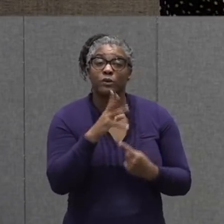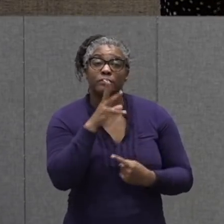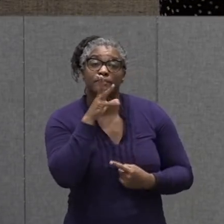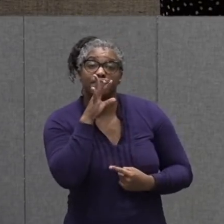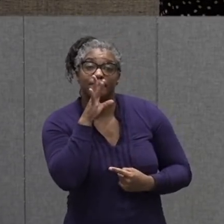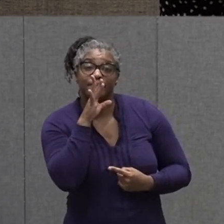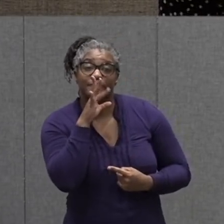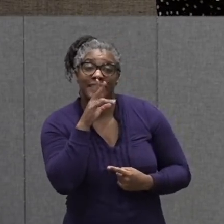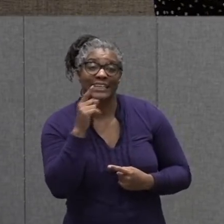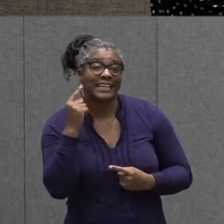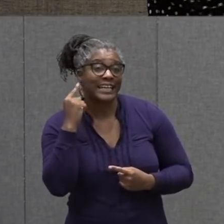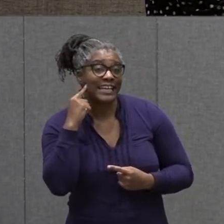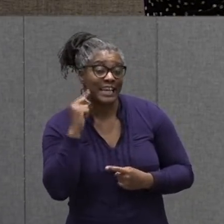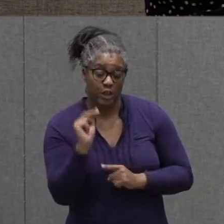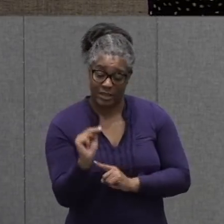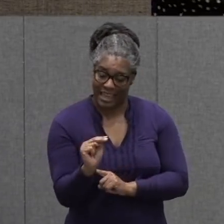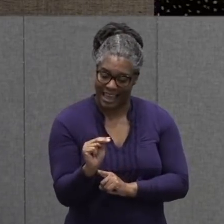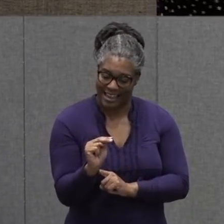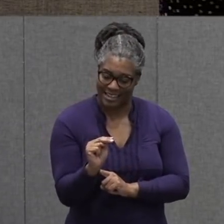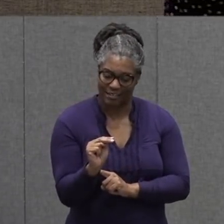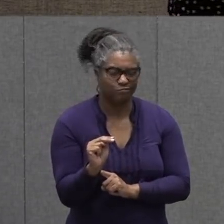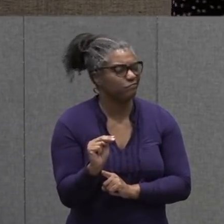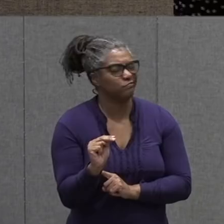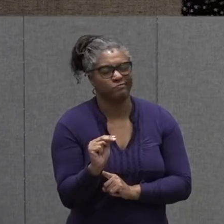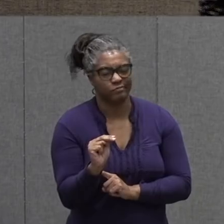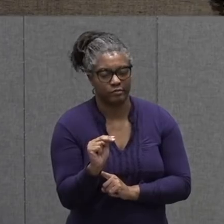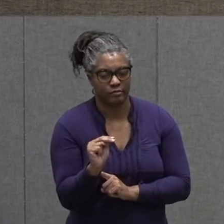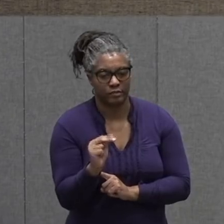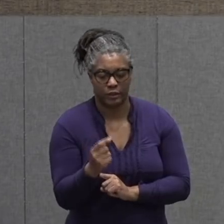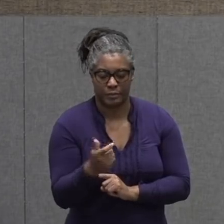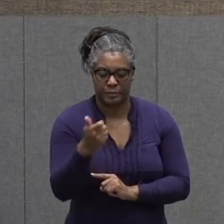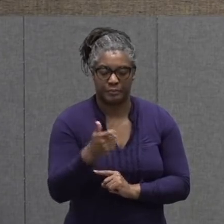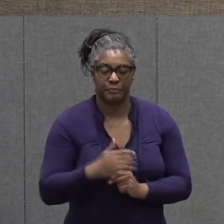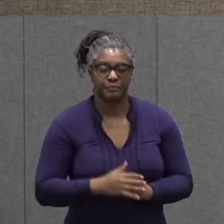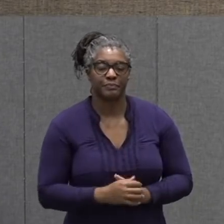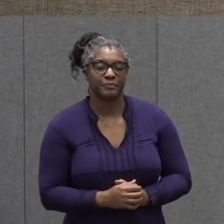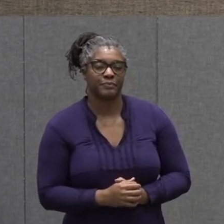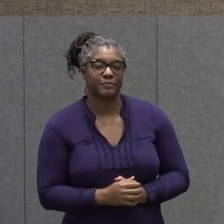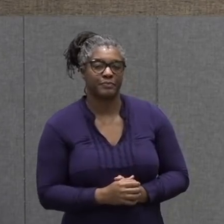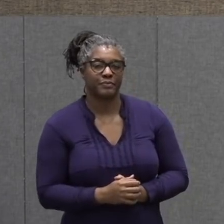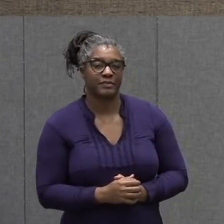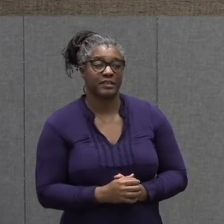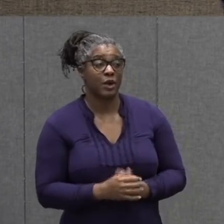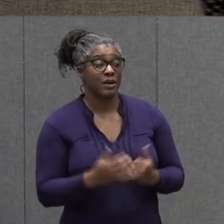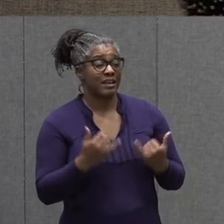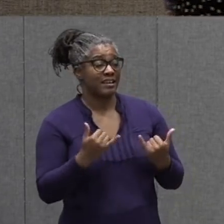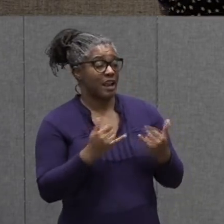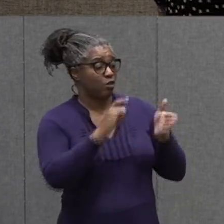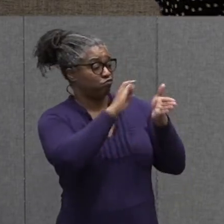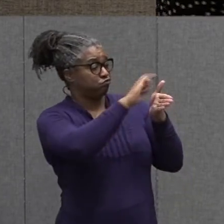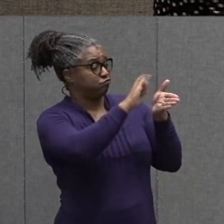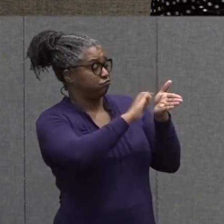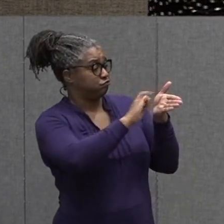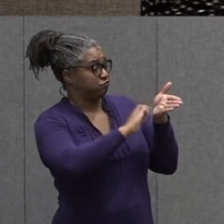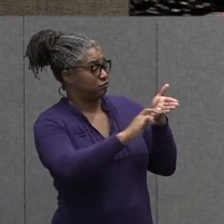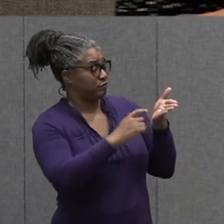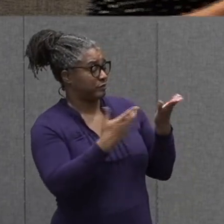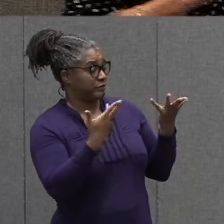you probably have made some different notes than I did. You may have starred a couple of things. Maybe you've highlighted some things